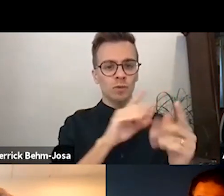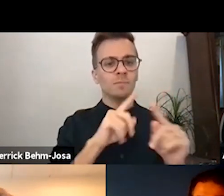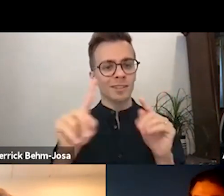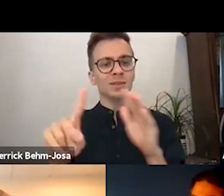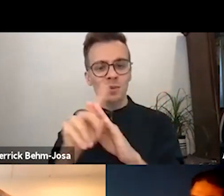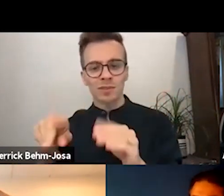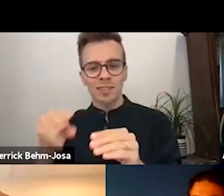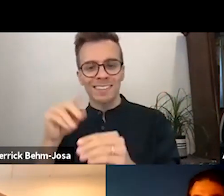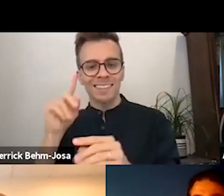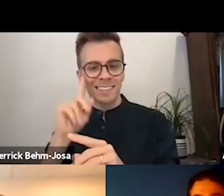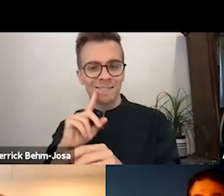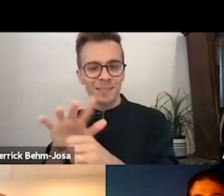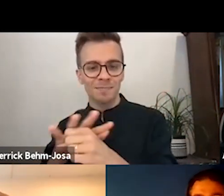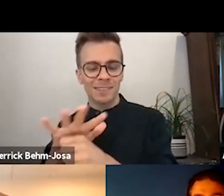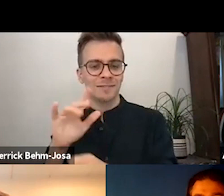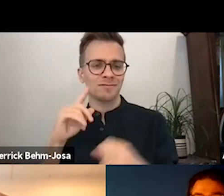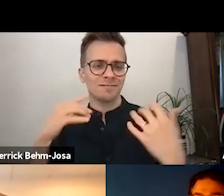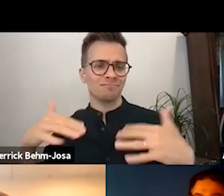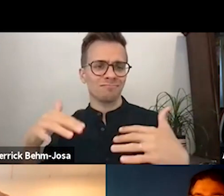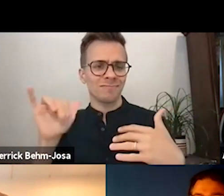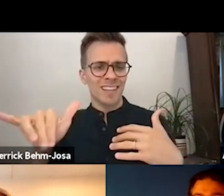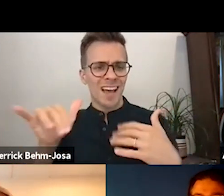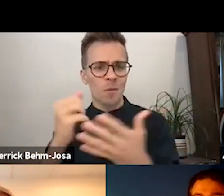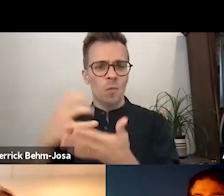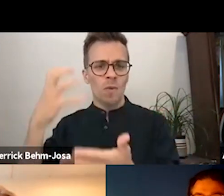It doesn't really come up in a universal design approach, but it does come up in DeafSpace.